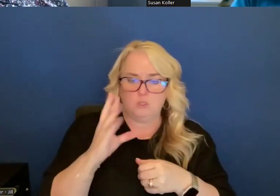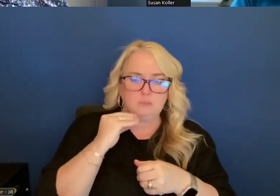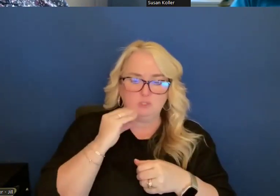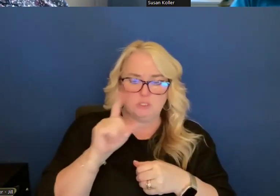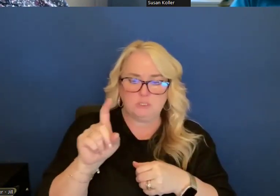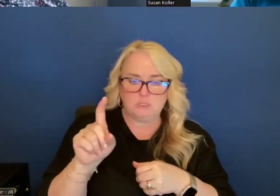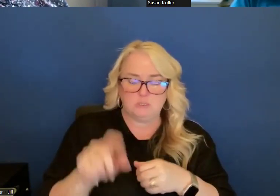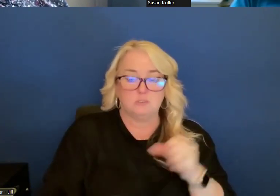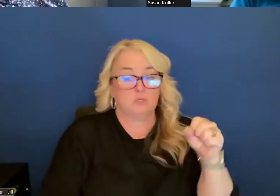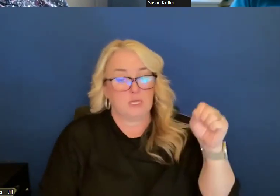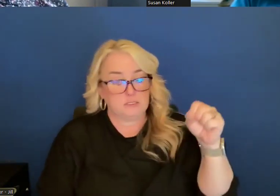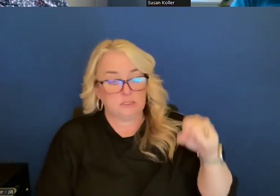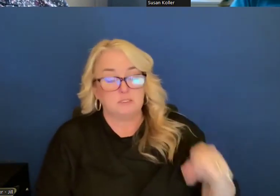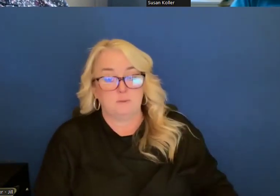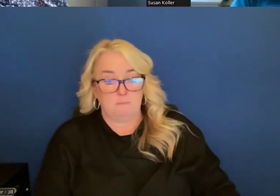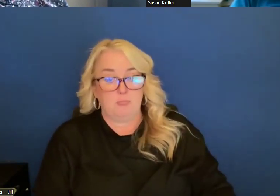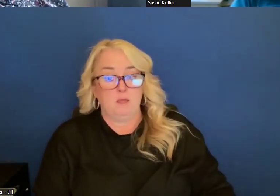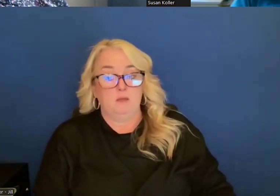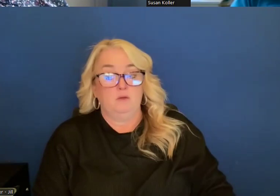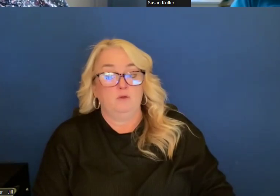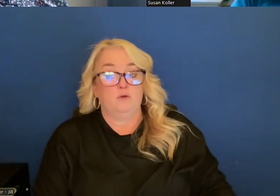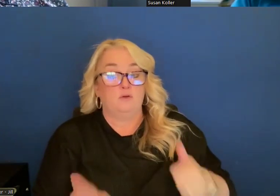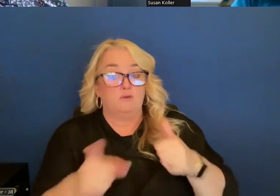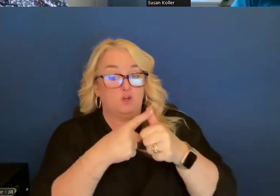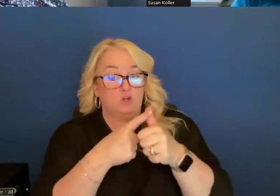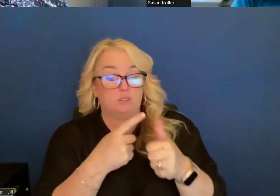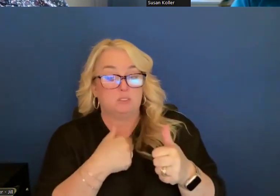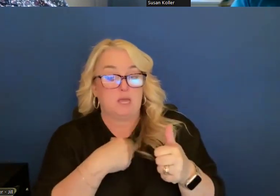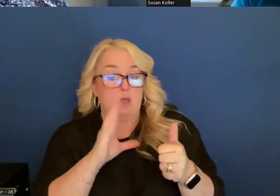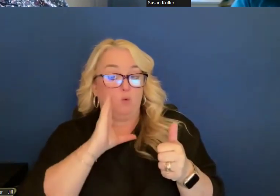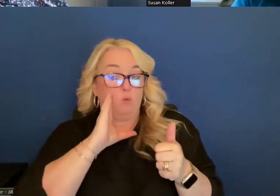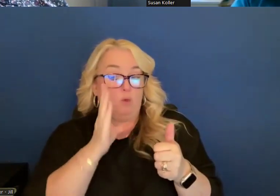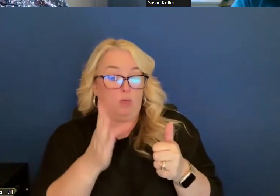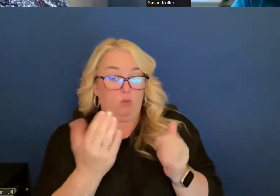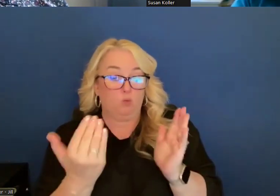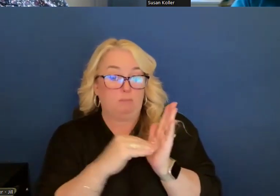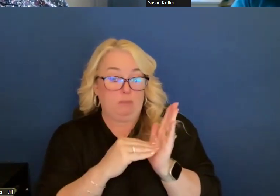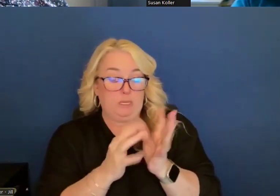Susan Koller: Sure, and I'll be repeating a lot of what Jennifer